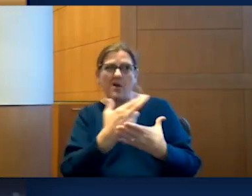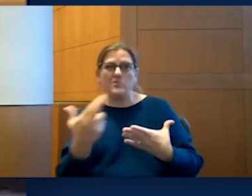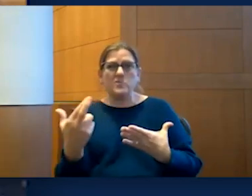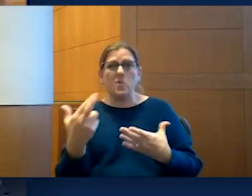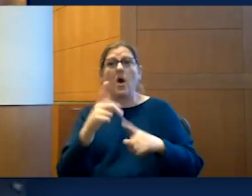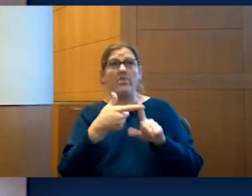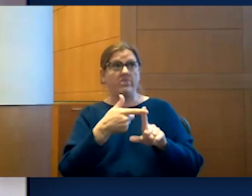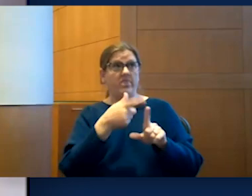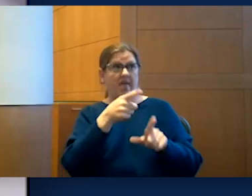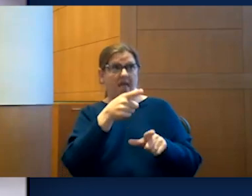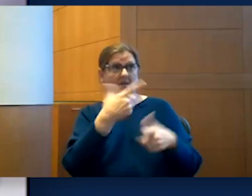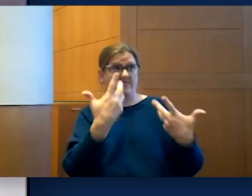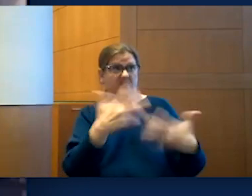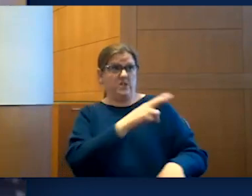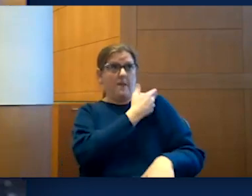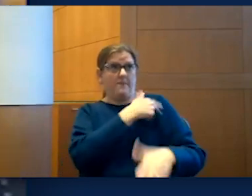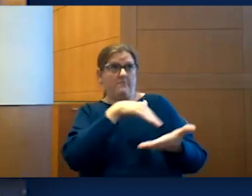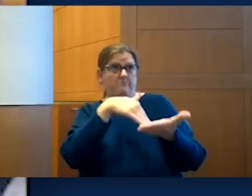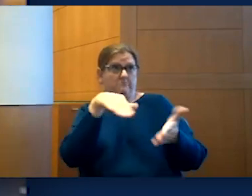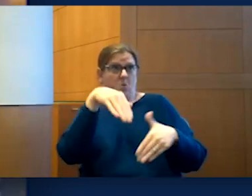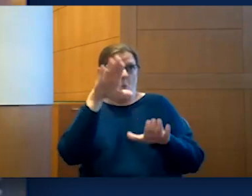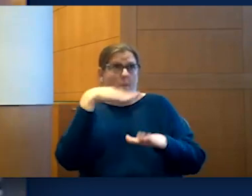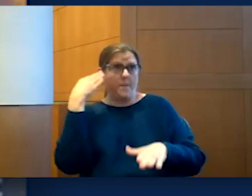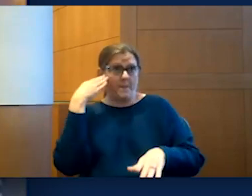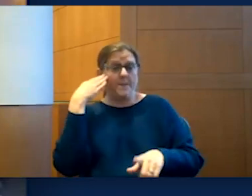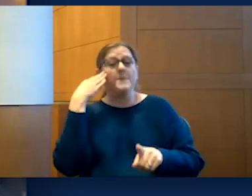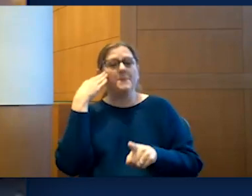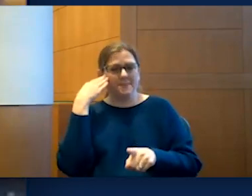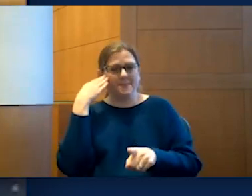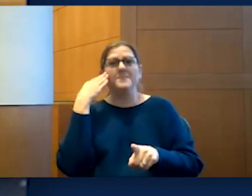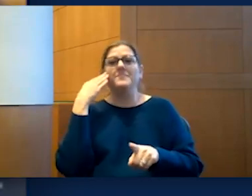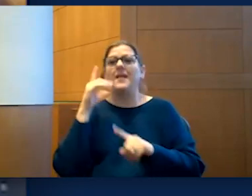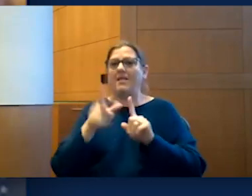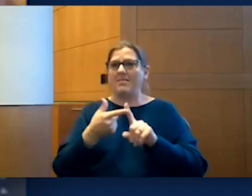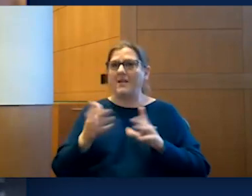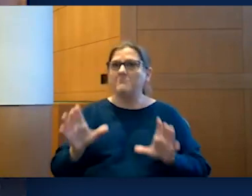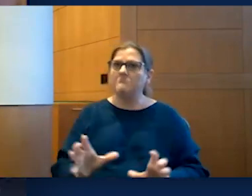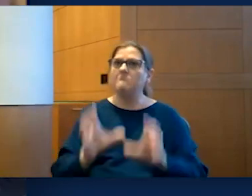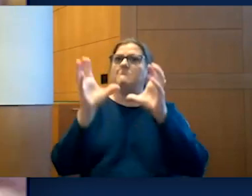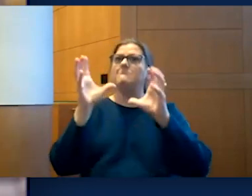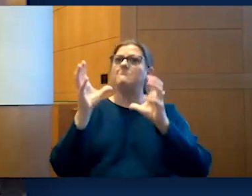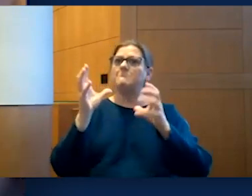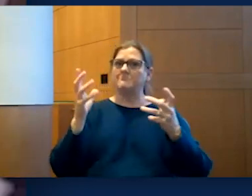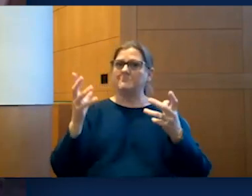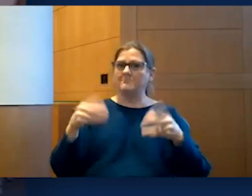Once they're off the units and they've discharged home that's where it really amps up. They want to come back and do all these activities so that's when we'll get in touch with them, get them involved, because that's when the recreation really starts.